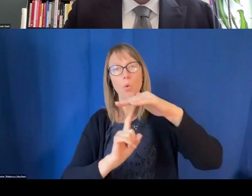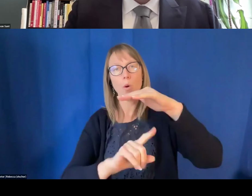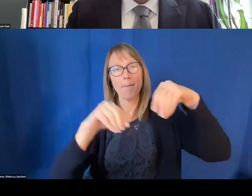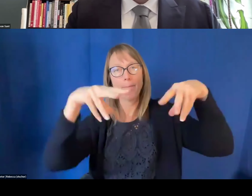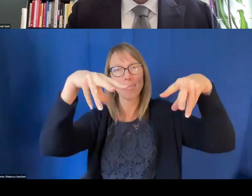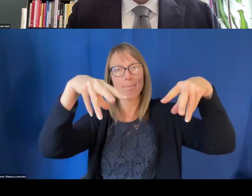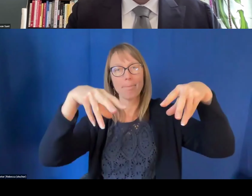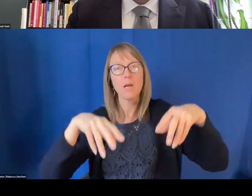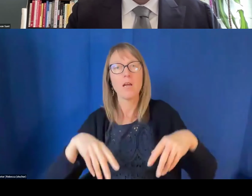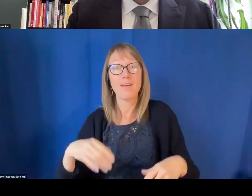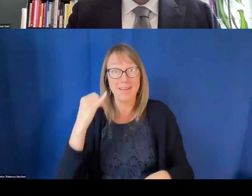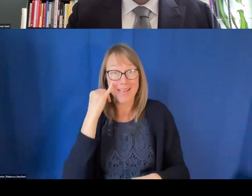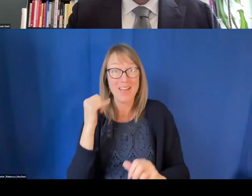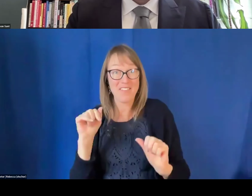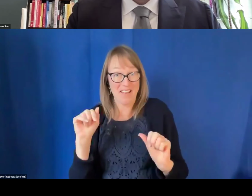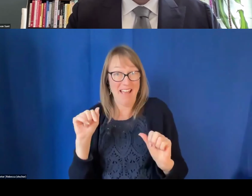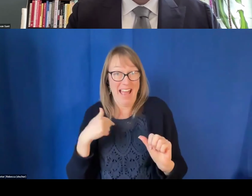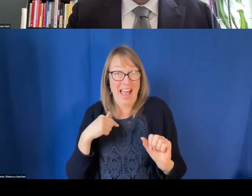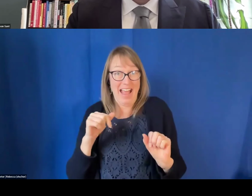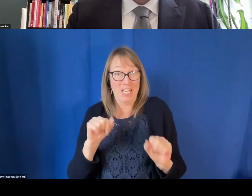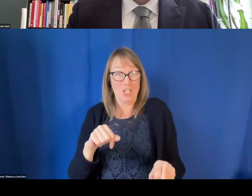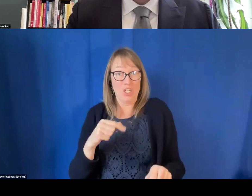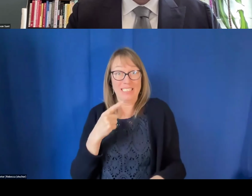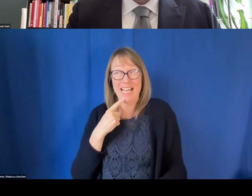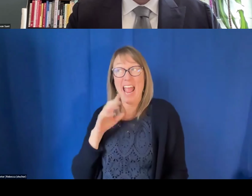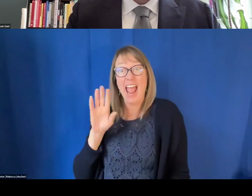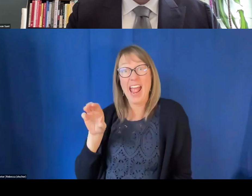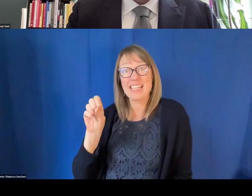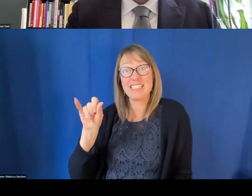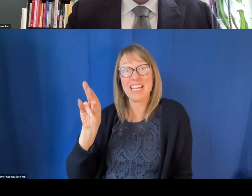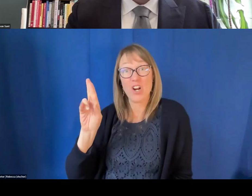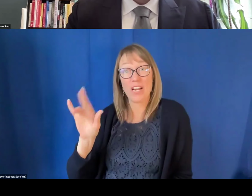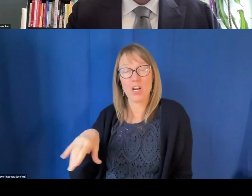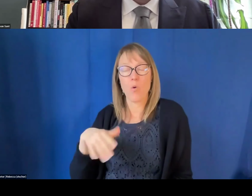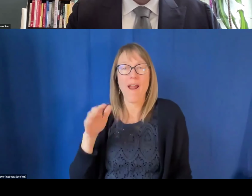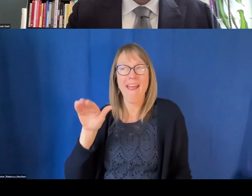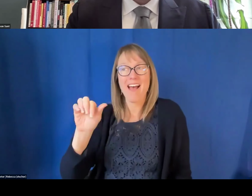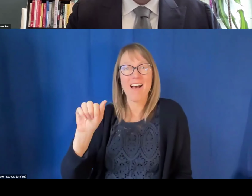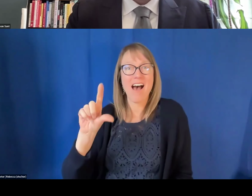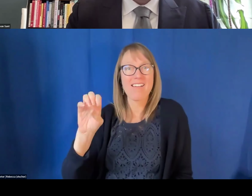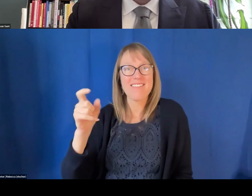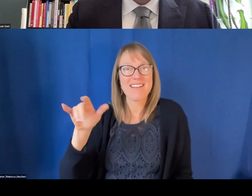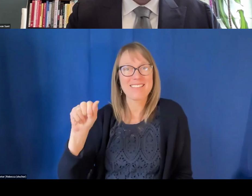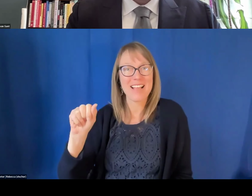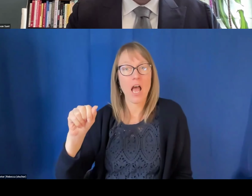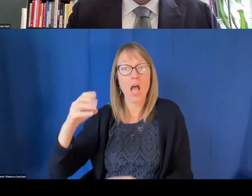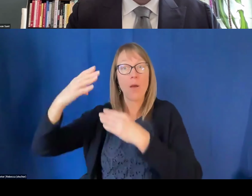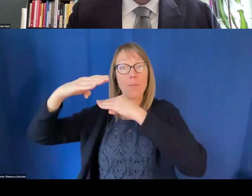Hey Siri or Alexa, close the blinds or turn the TV on or answer the doorbell